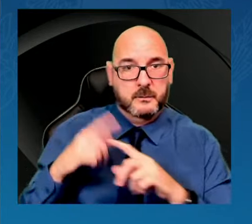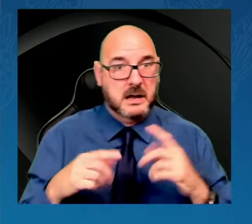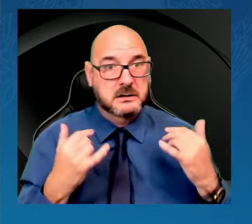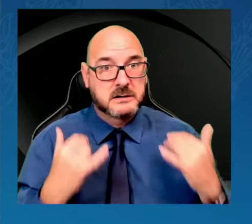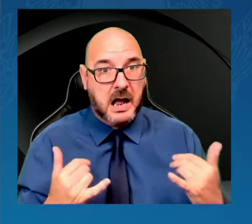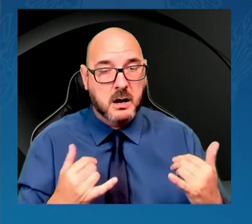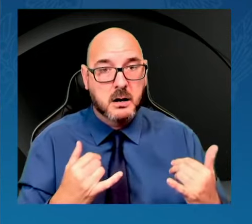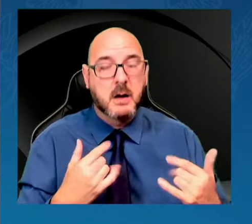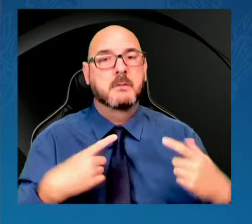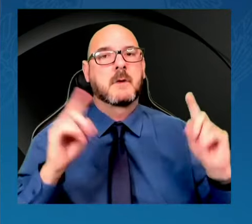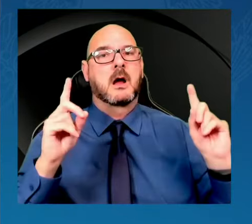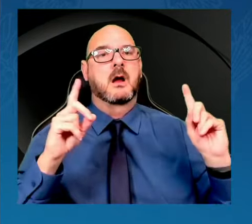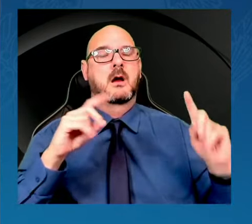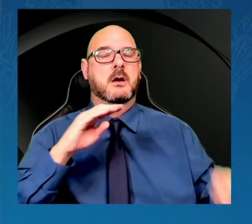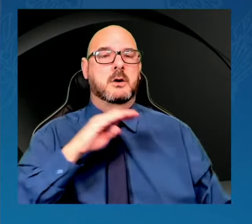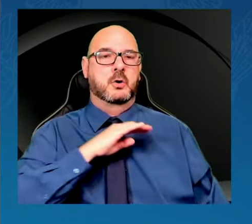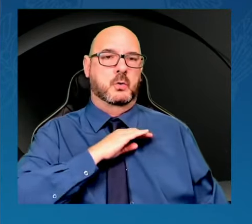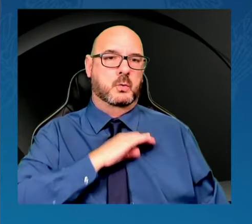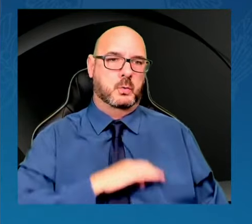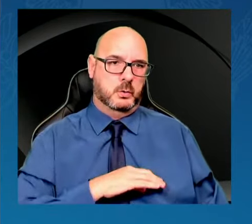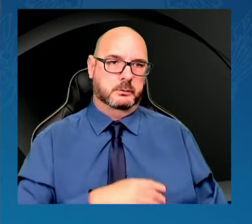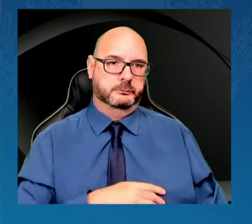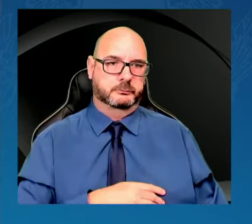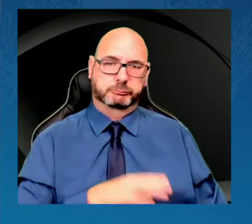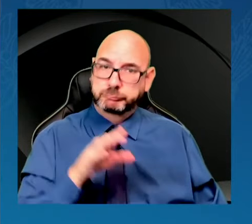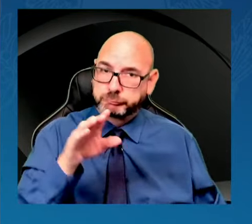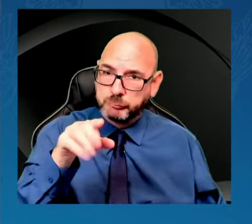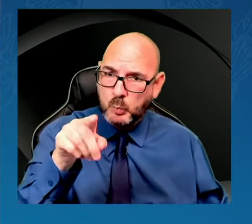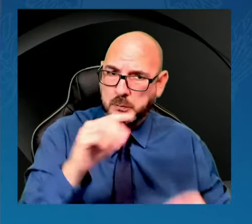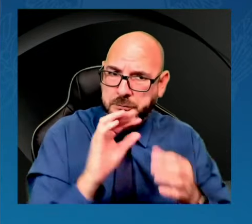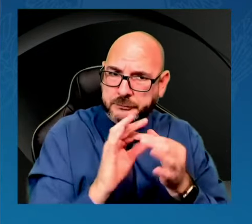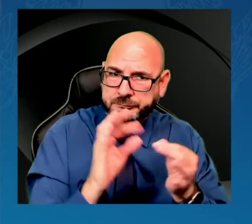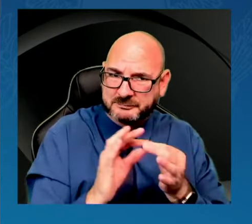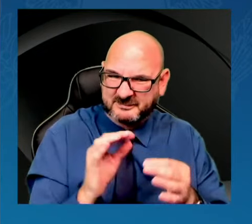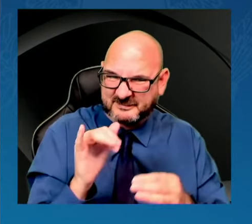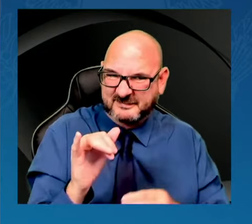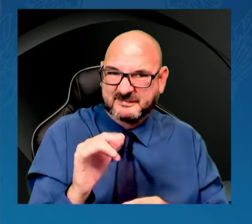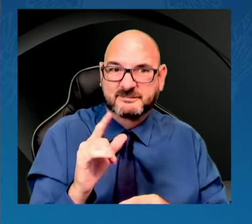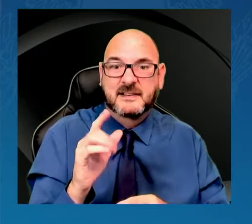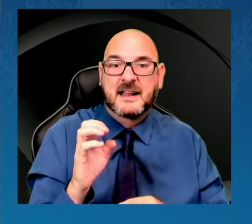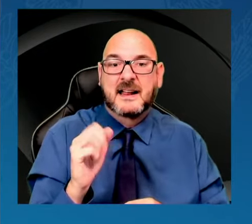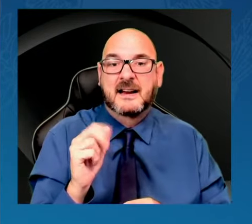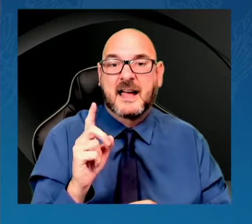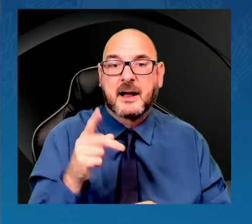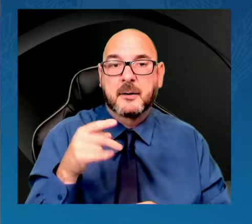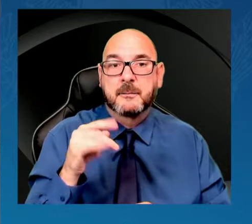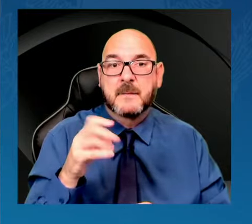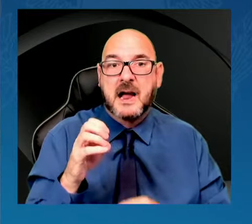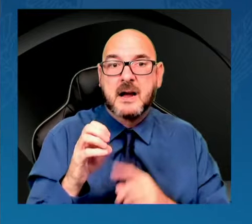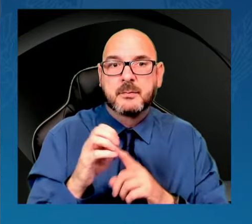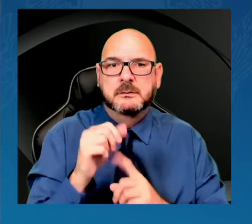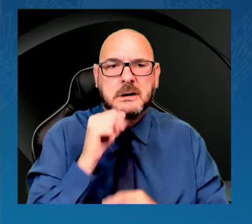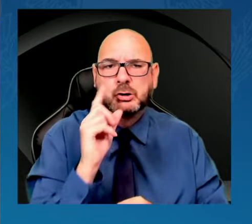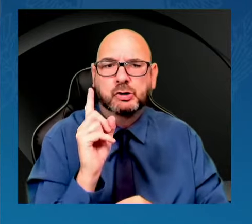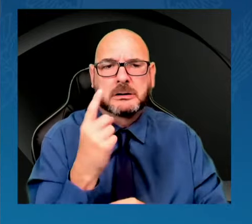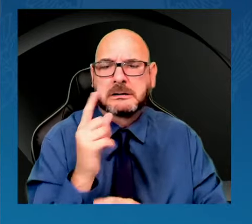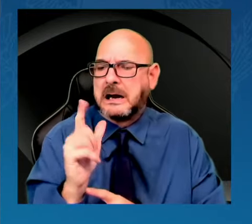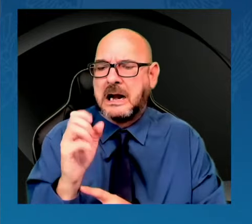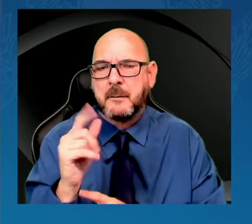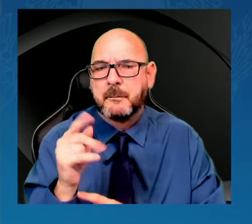because it transcends that issue of lead pipes: Remember, lead pipes were installed